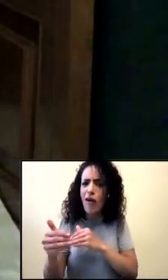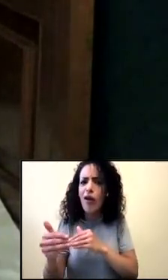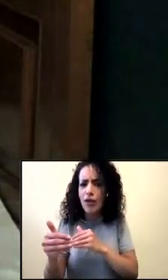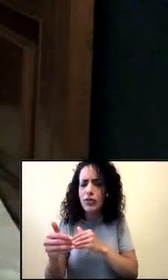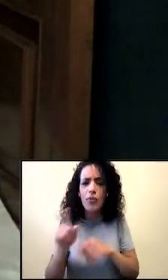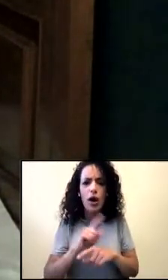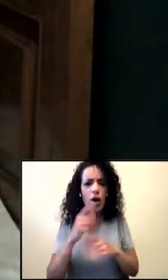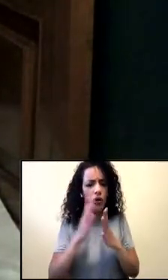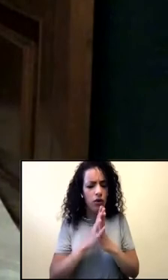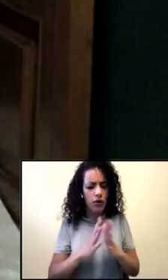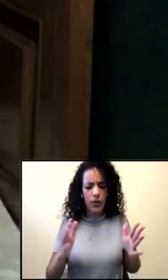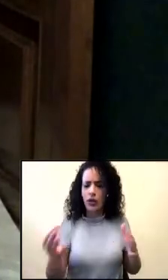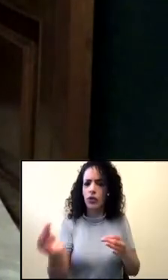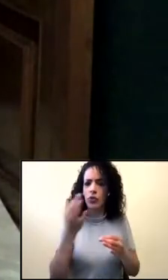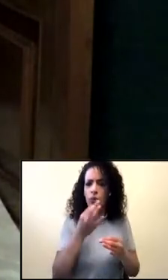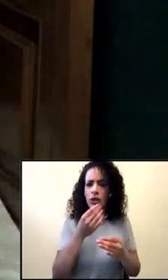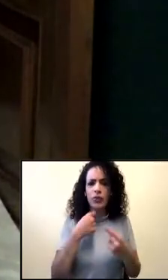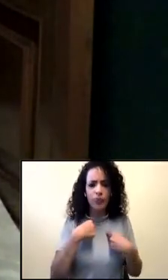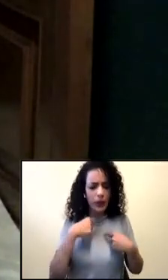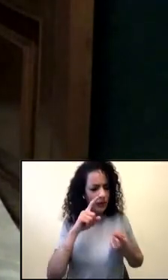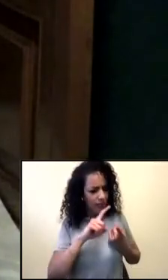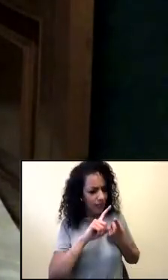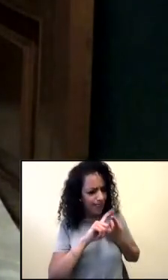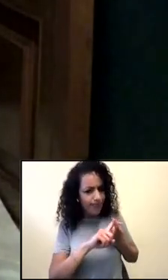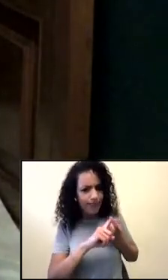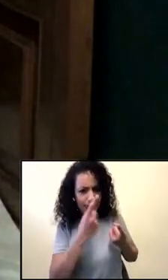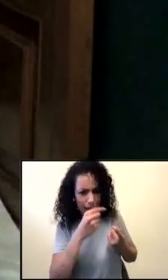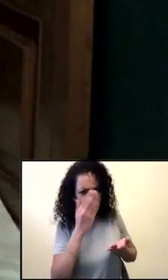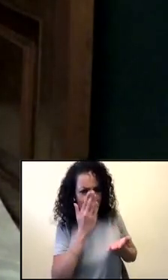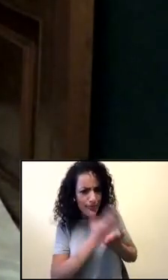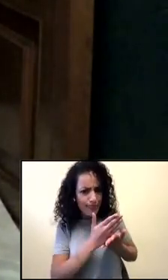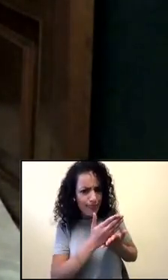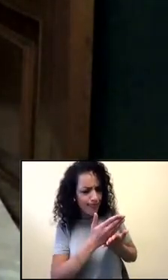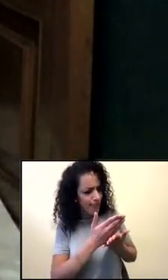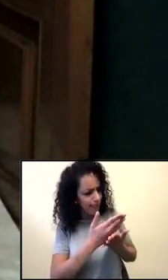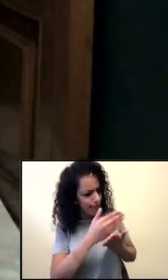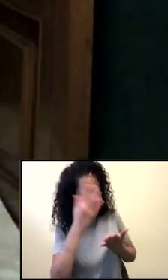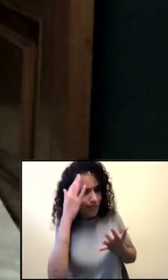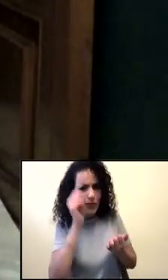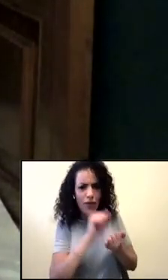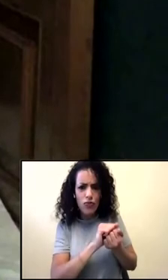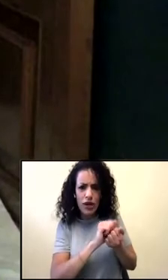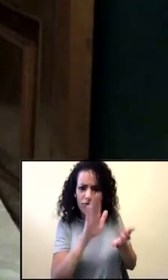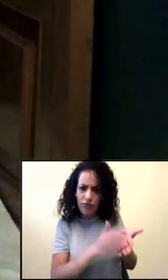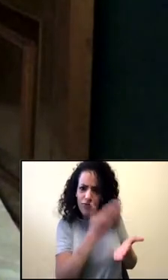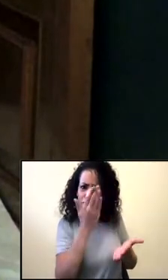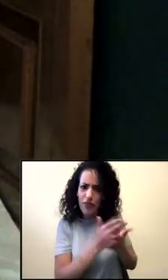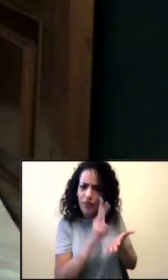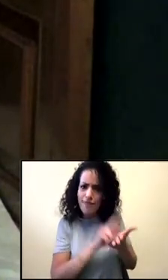the veracity of memory. How can you make sure what your interviewee or your participant is saying is